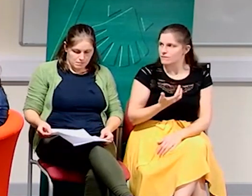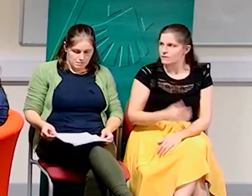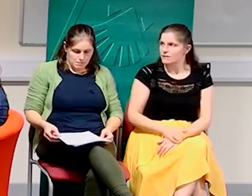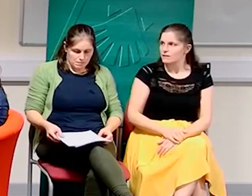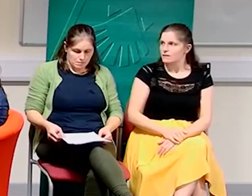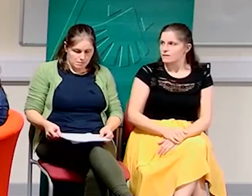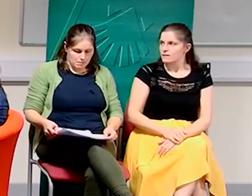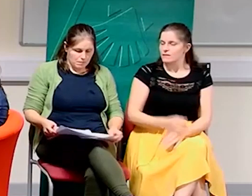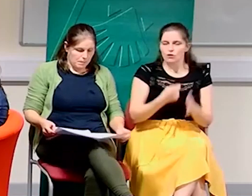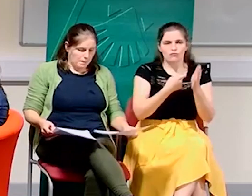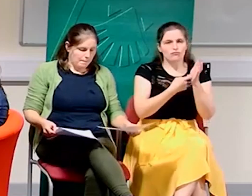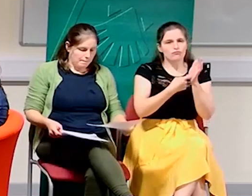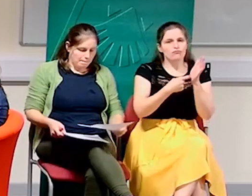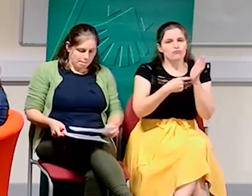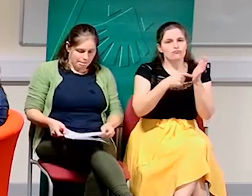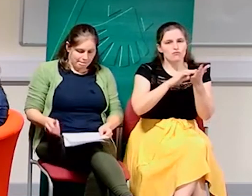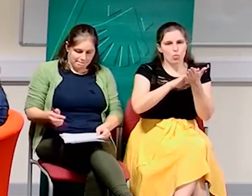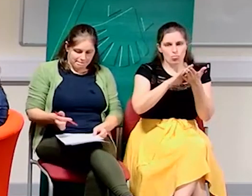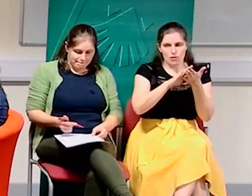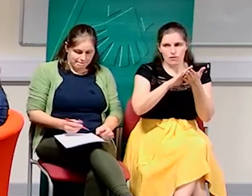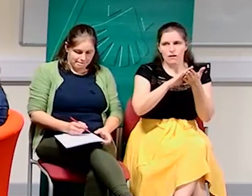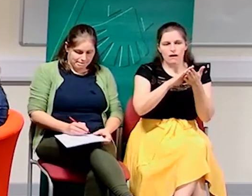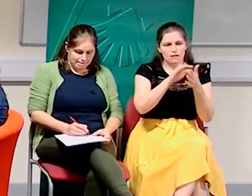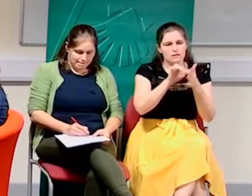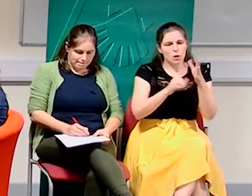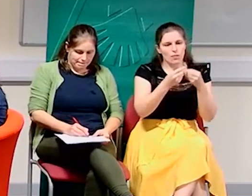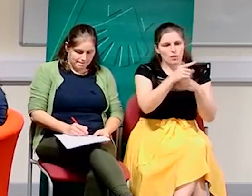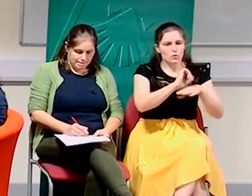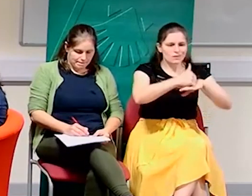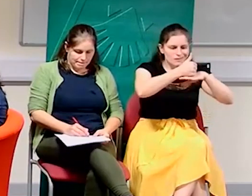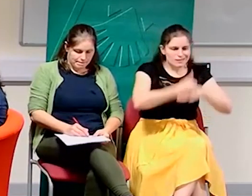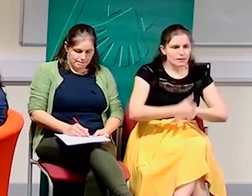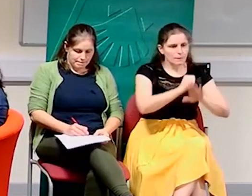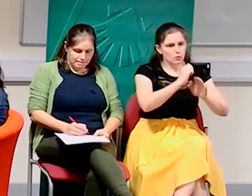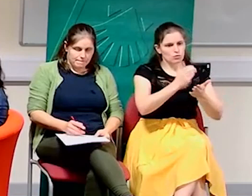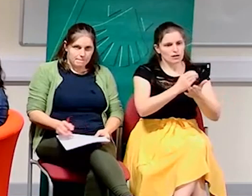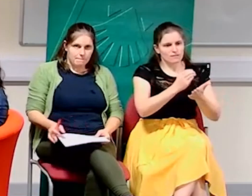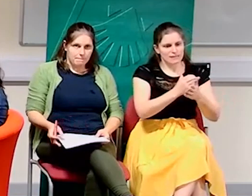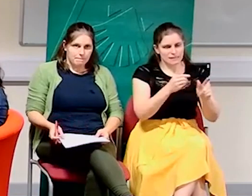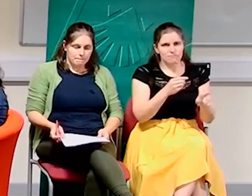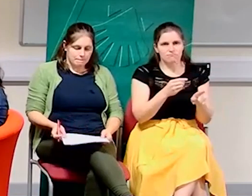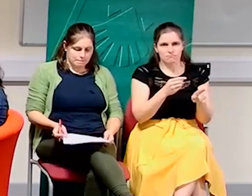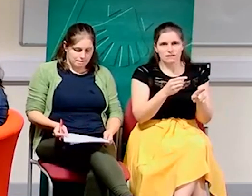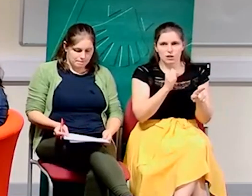to start with you and thinking about that when you set up your charity and what your aims in